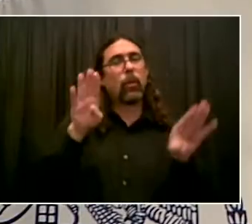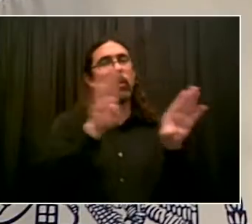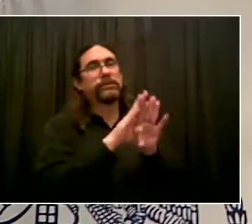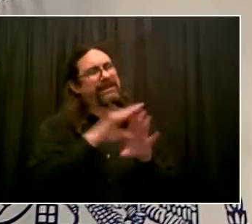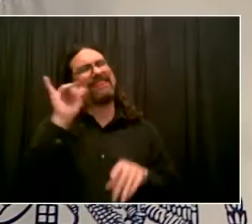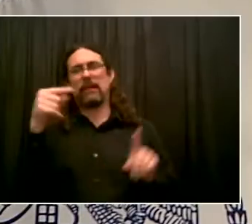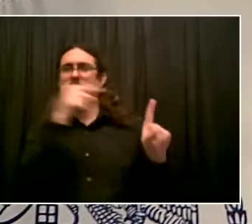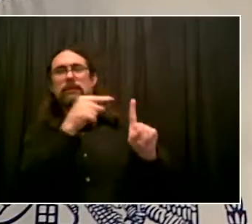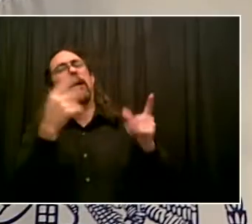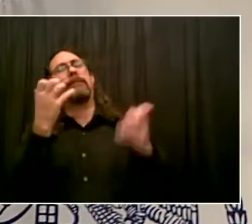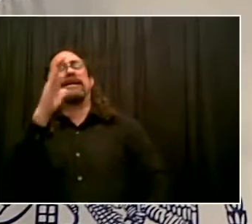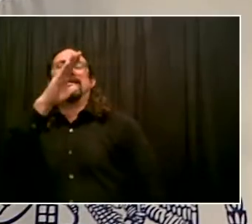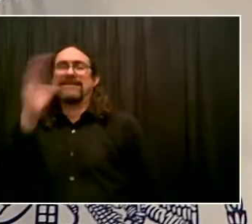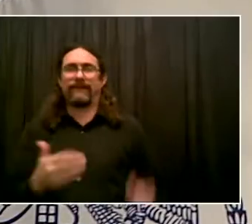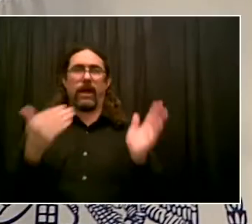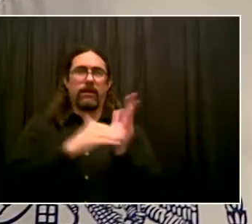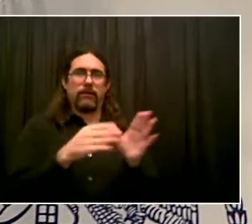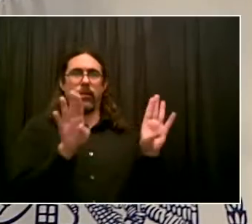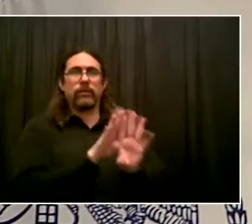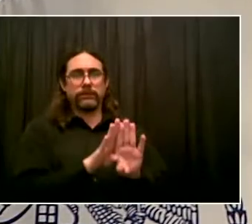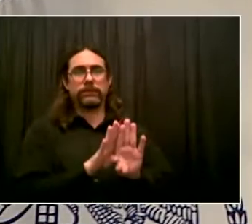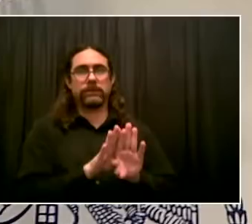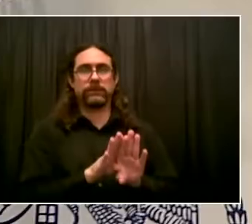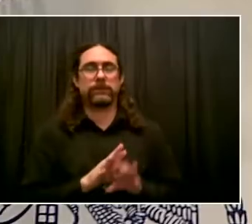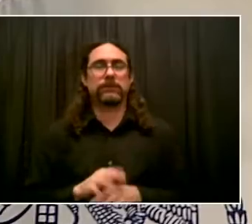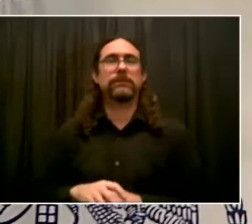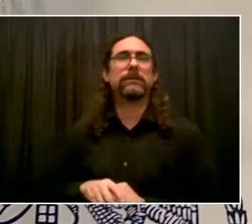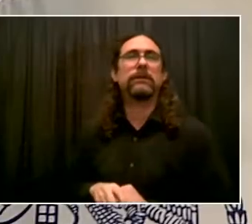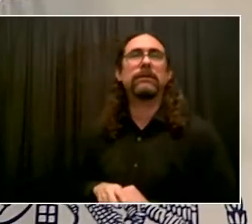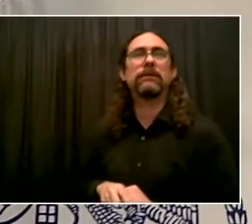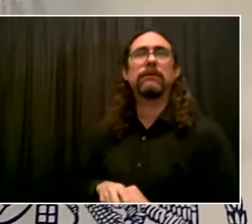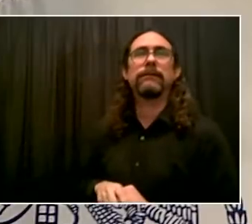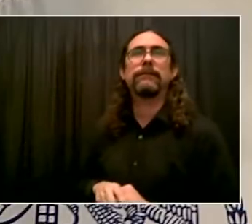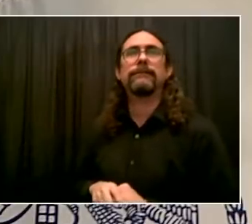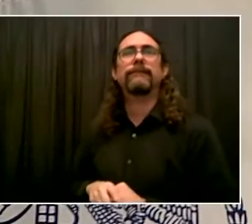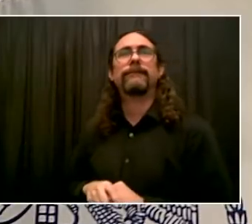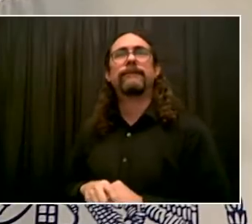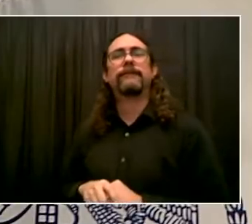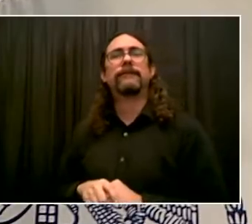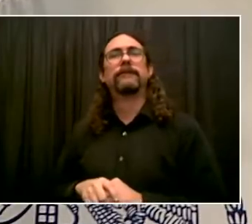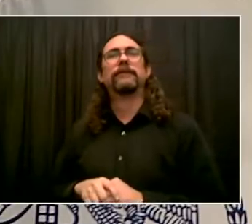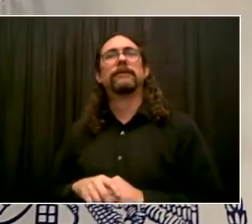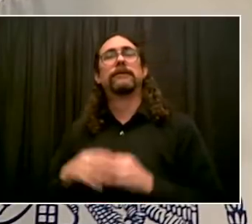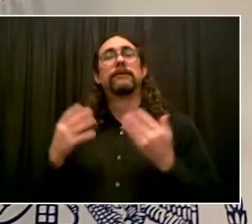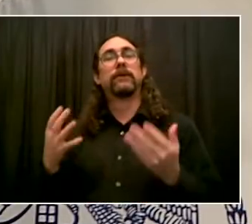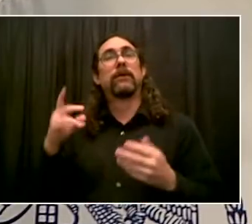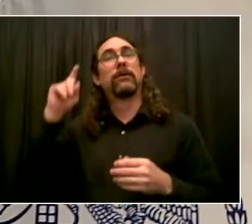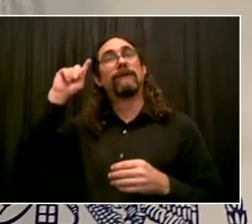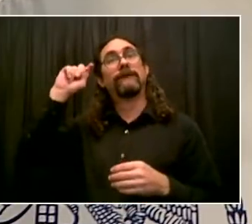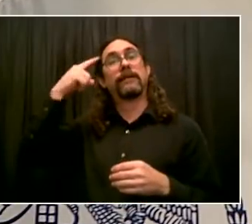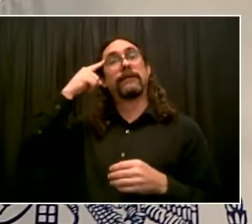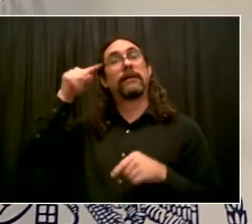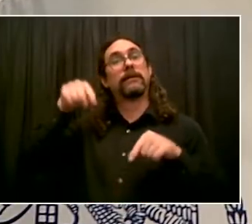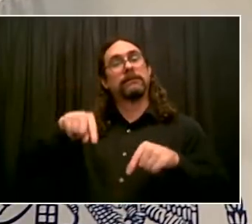LAST YEAR WE AHVE TO GET CONTINUITY AND MOVE FORWARD. WHEN THE GOVERNMENT ASKS AND SETS THE